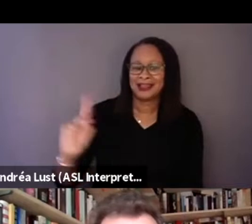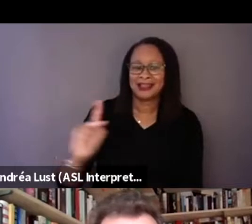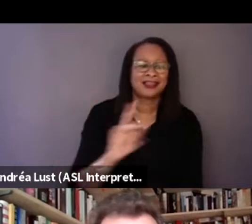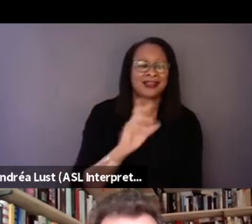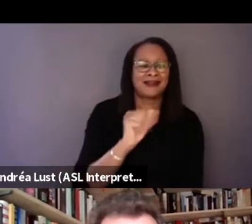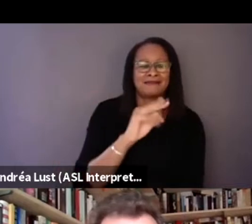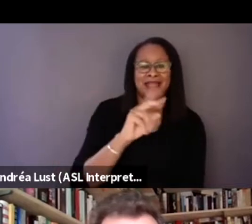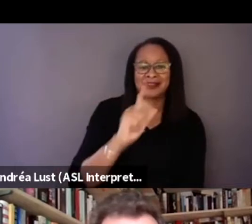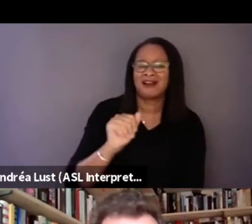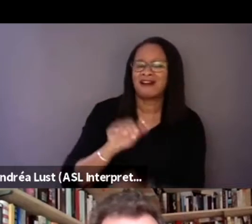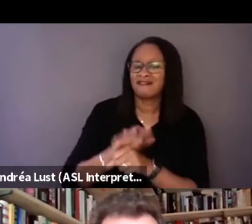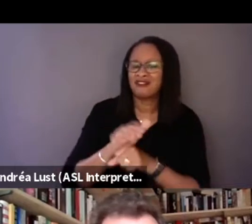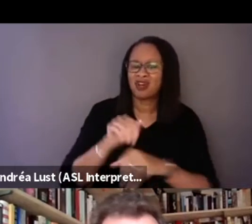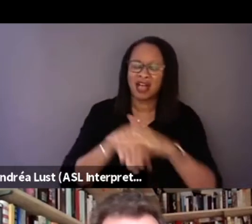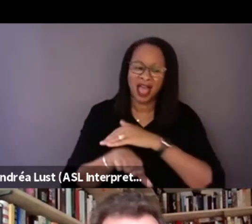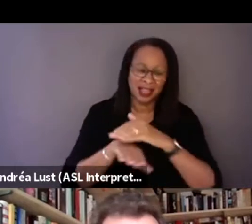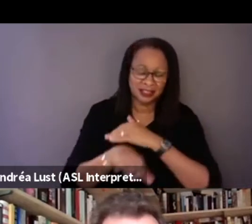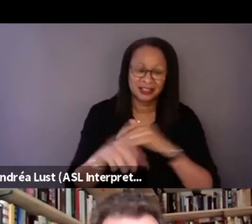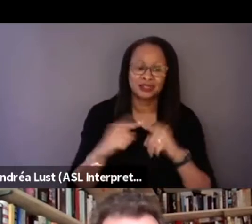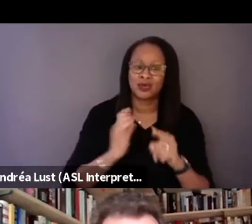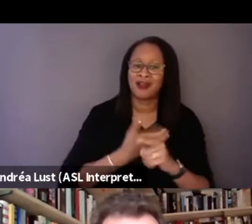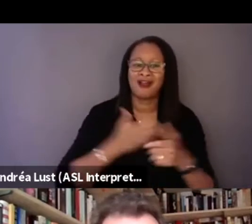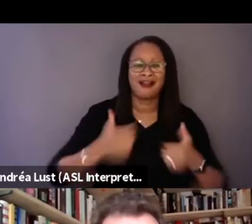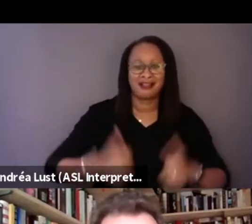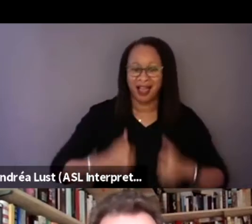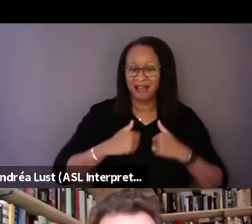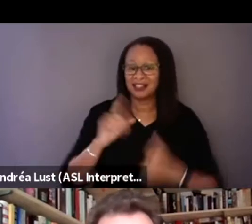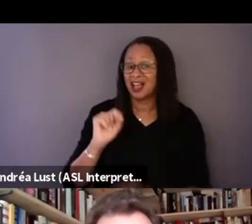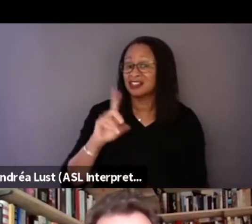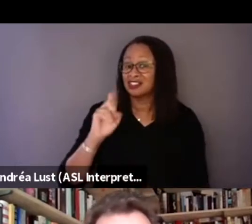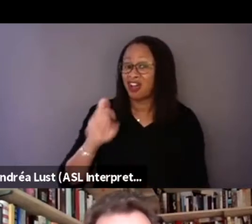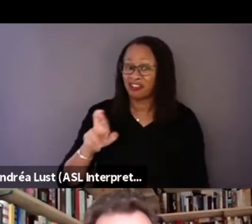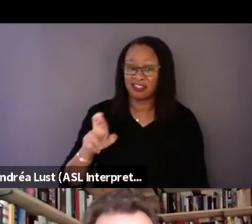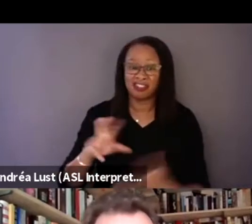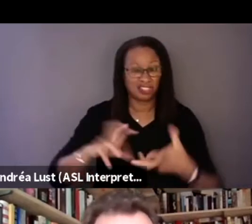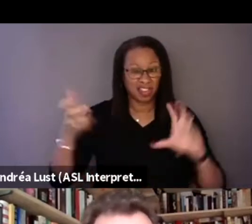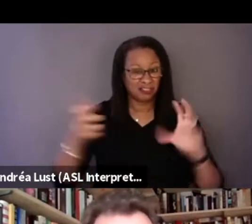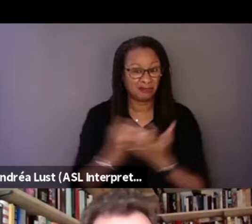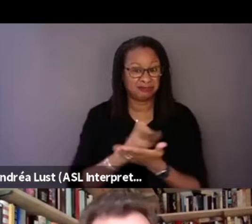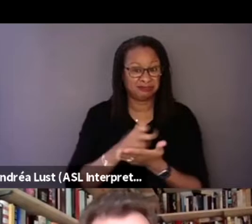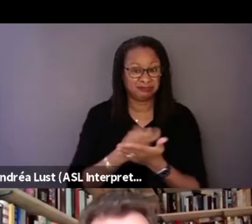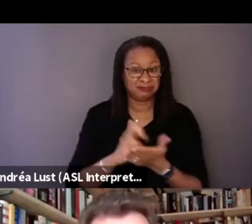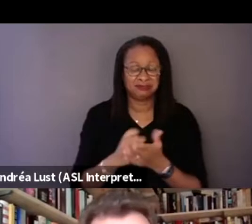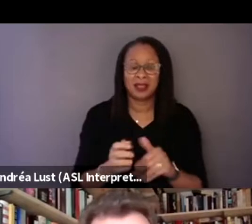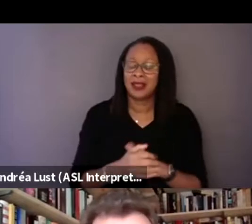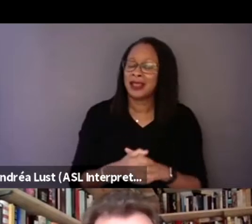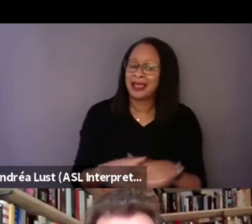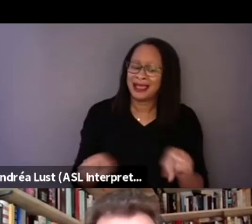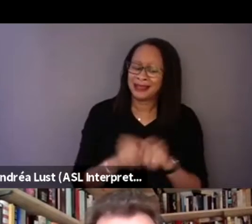toddler tantrums and all. As we went along, it was hard sometimes to have a camera capture